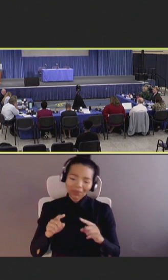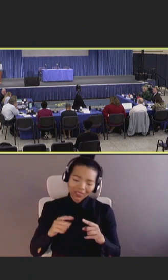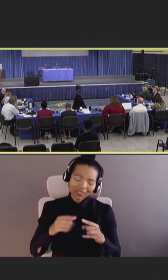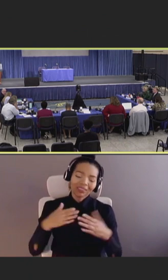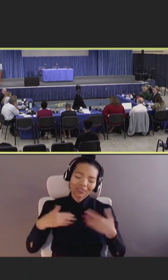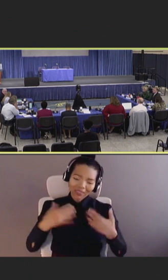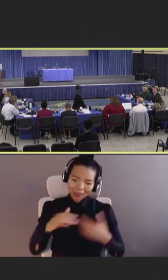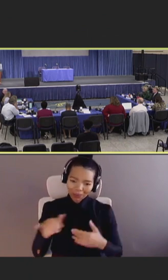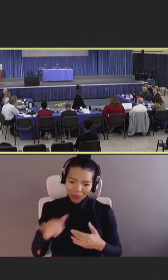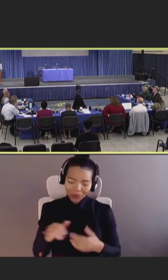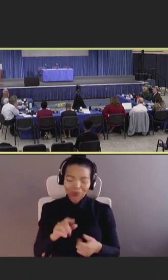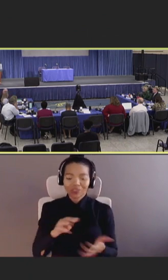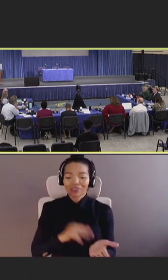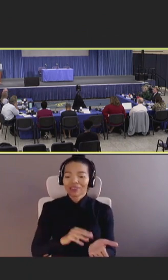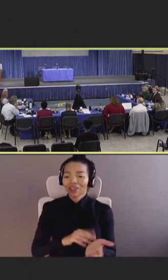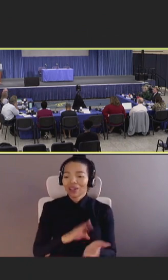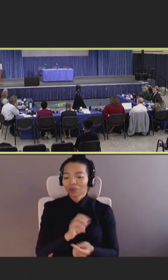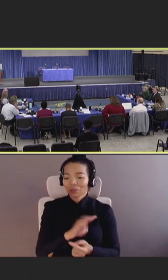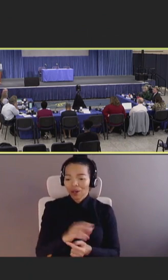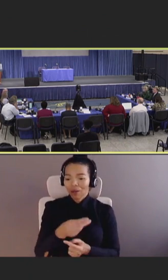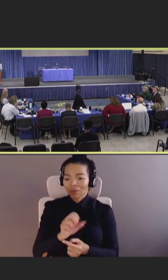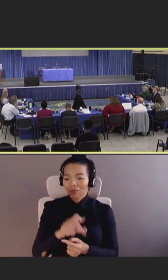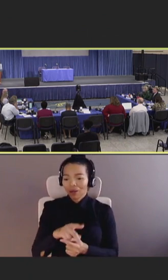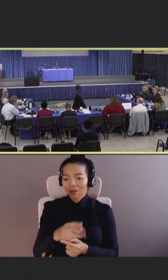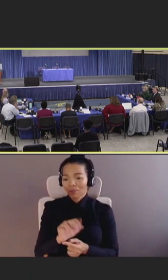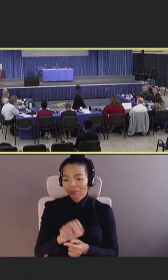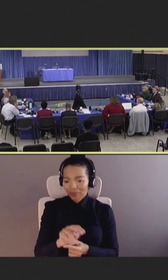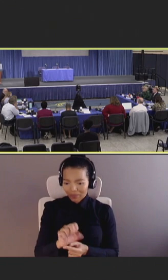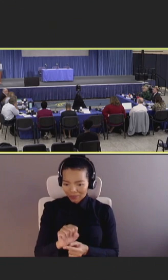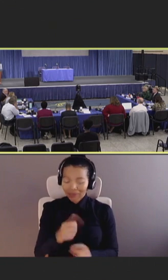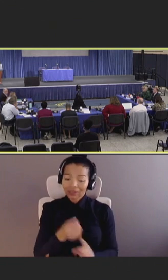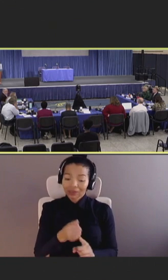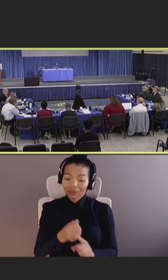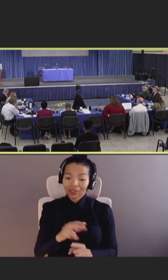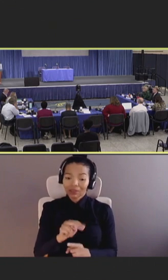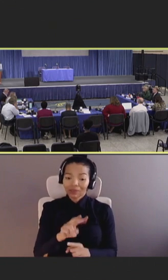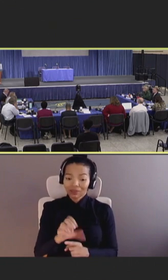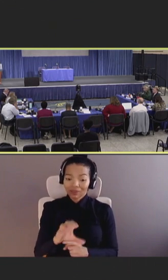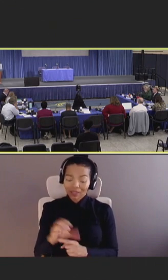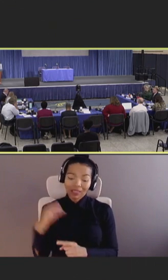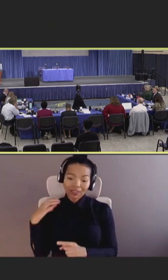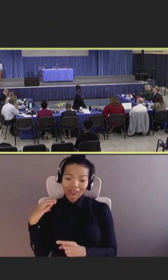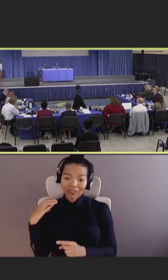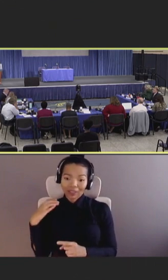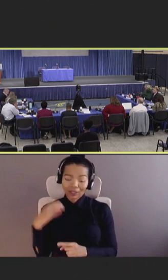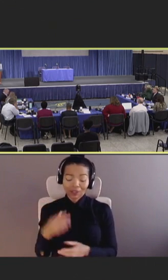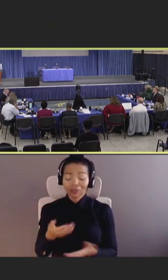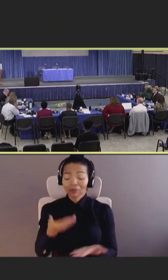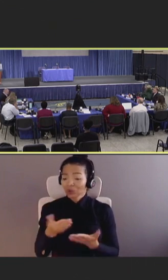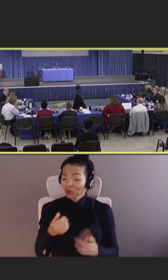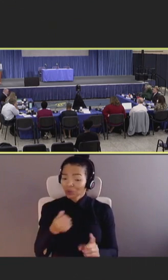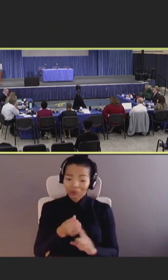has served as NVAC chair throughout my tenure here at HHS and beforehand. During this time,